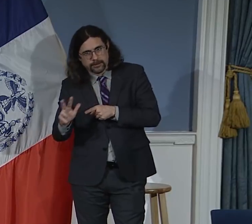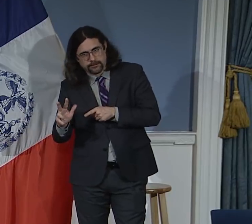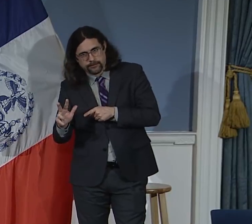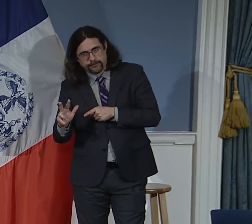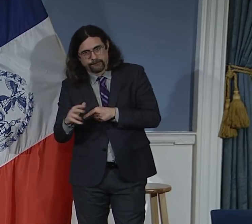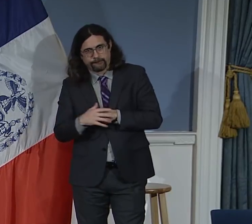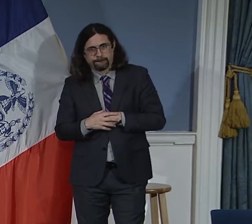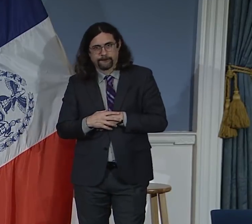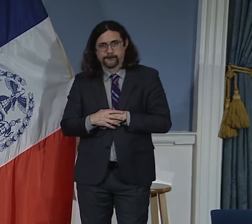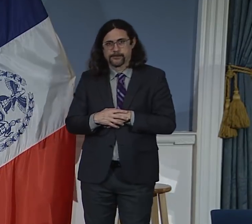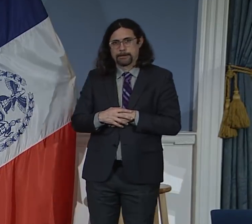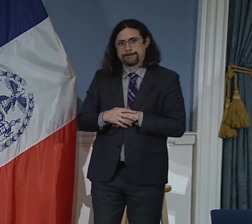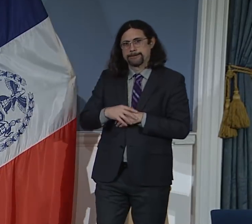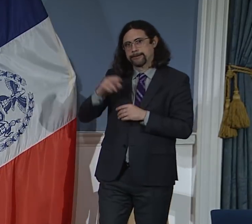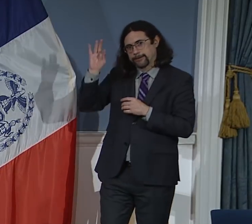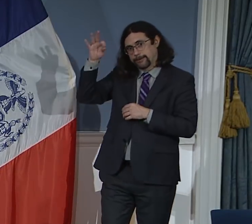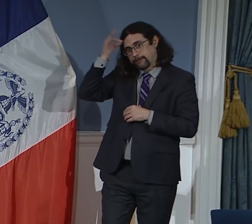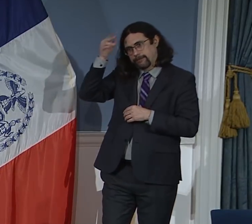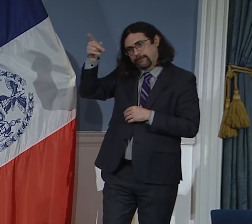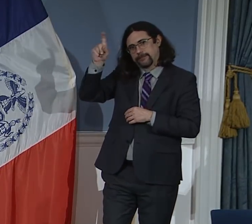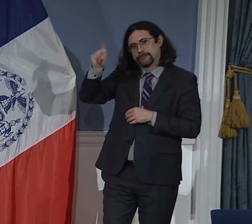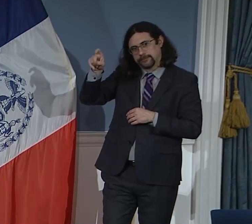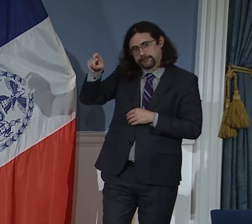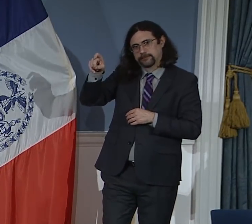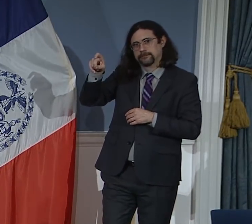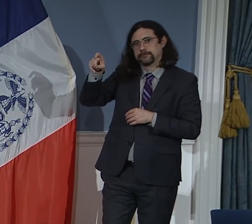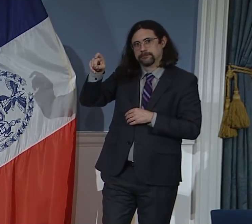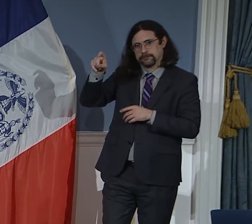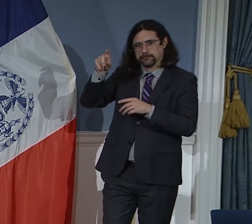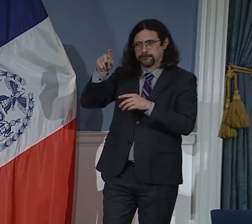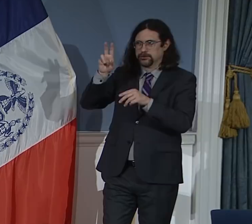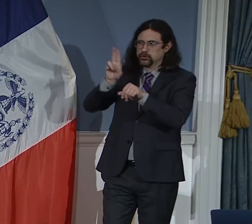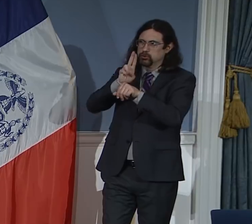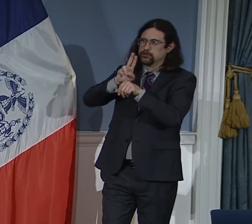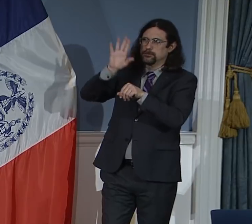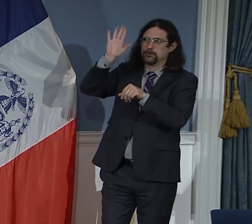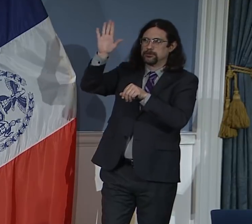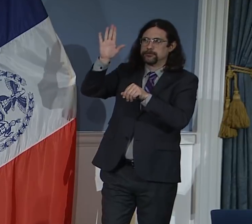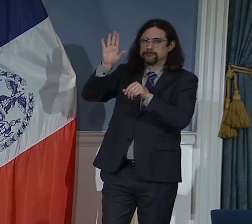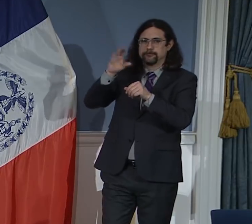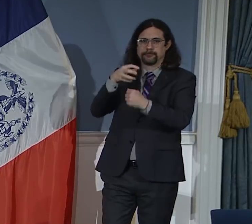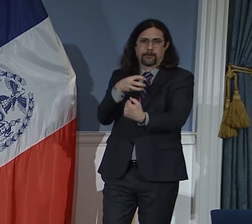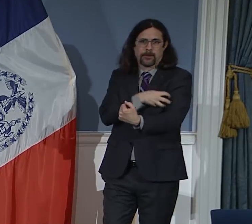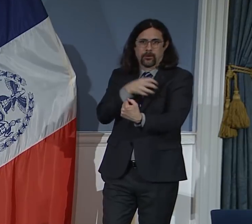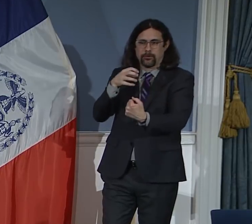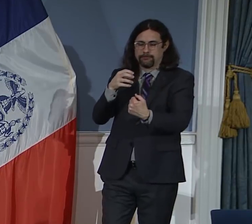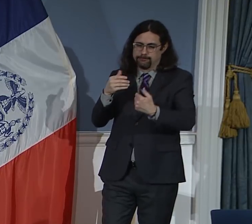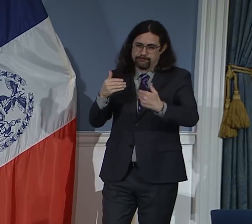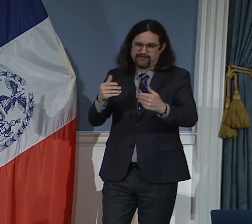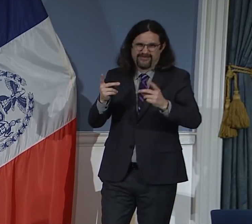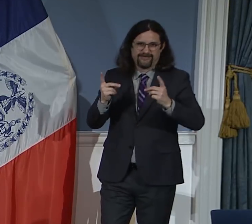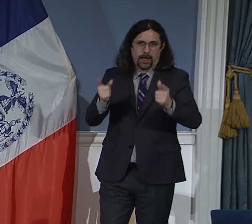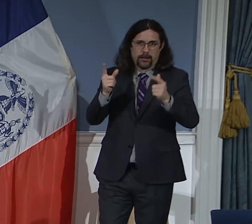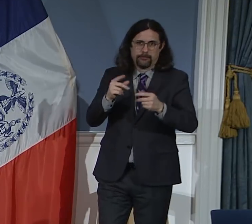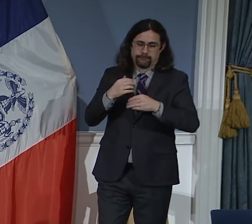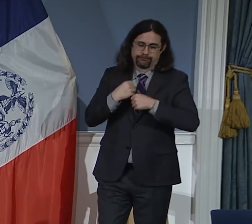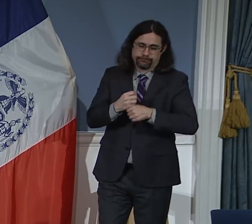IT COULD BE MORE LIKE THREE. THE FEDERAL GOVERNMENT MUST ACTIVATE ITS CAPACITY IMDMEIATELY SO